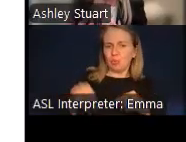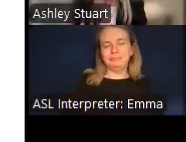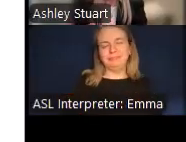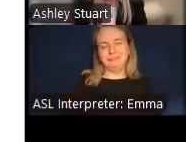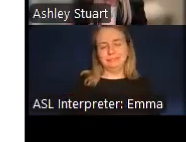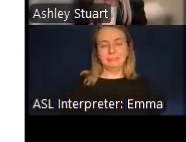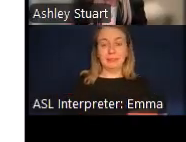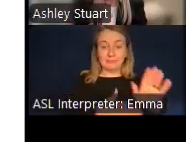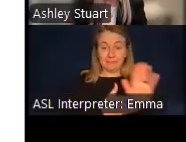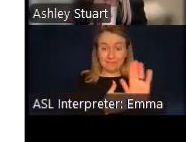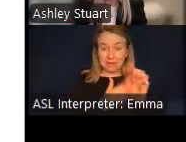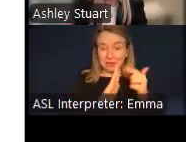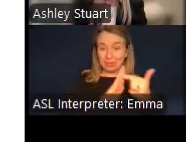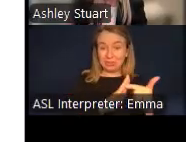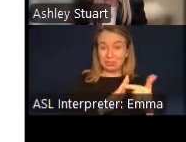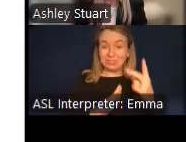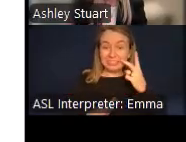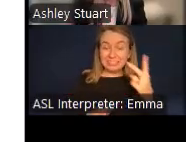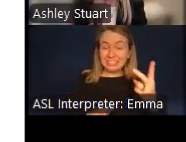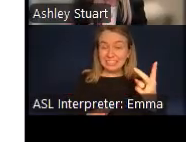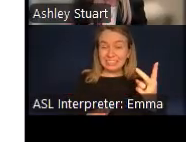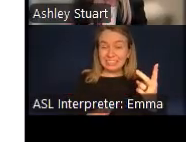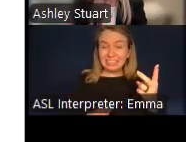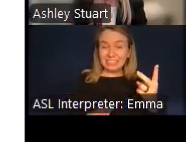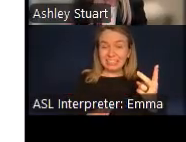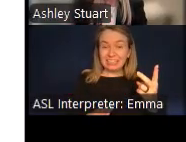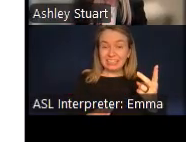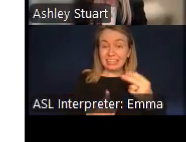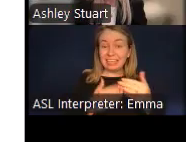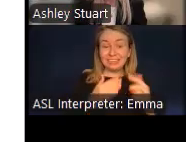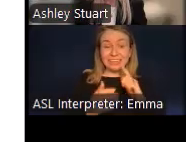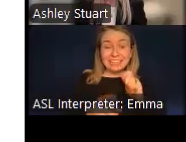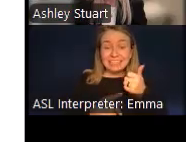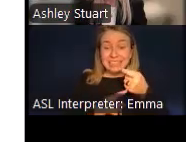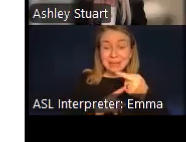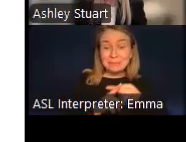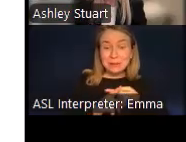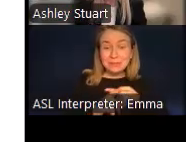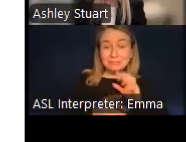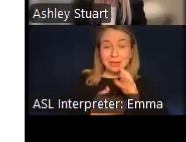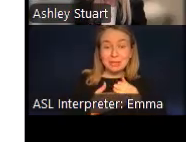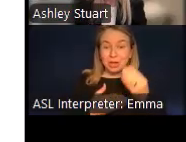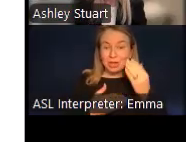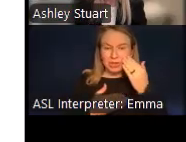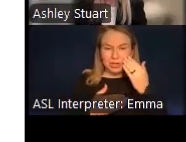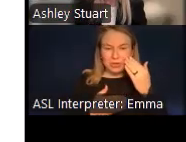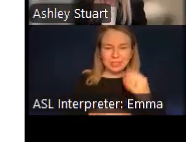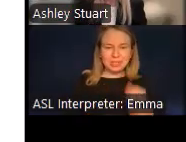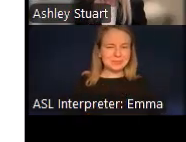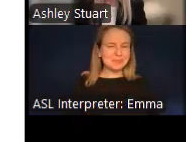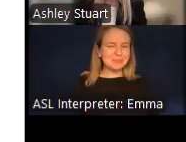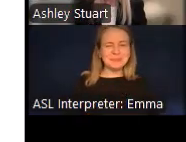video I showed you even see how, like, even at 10 months of age, my daughter knew she was being cheeky and was given that little